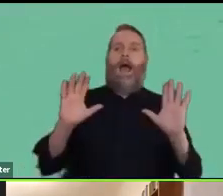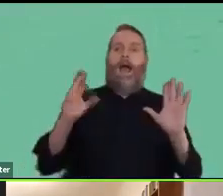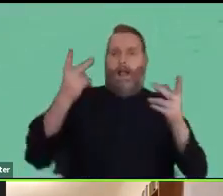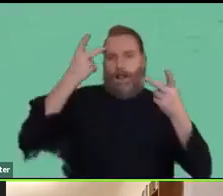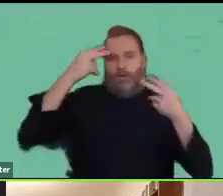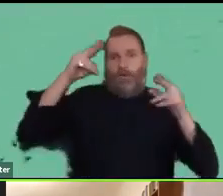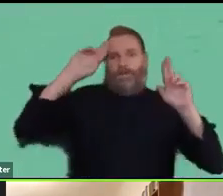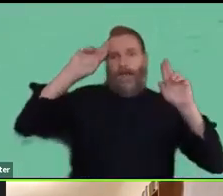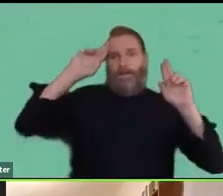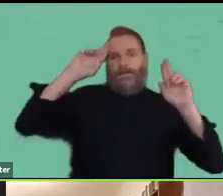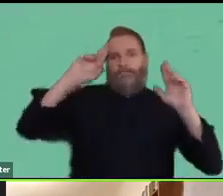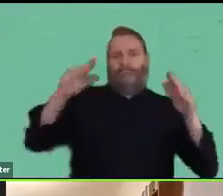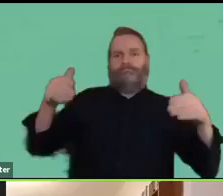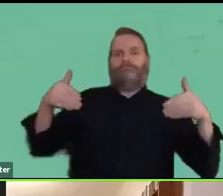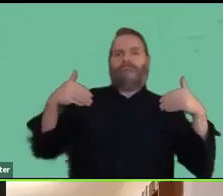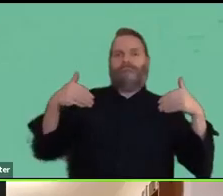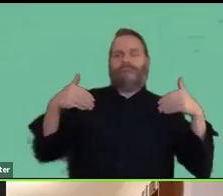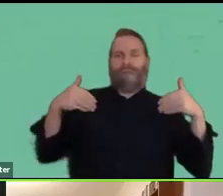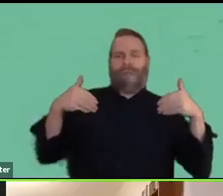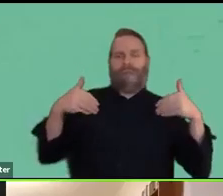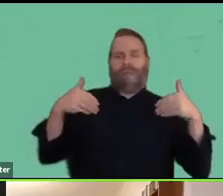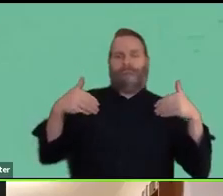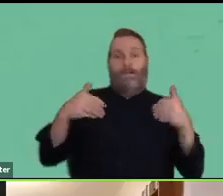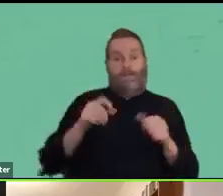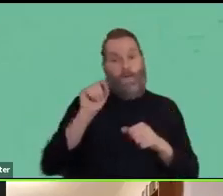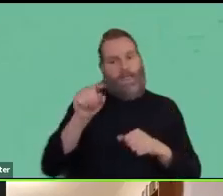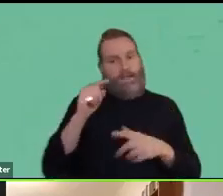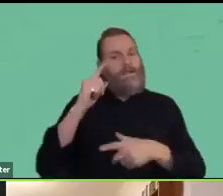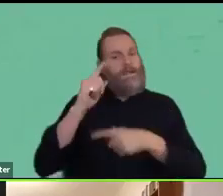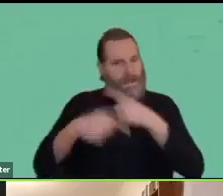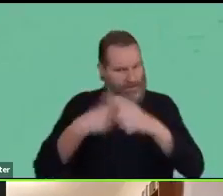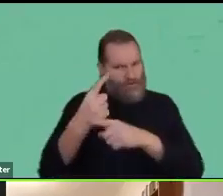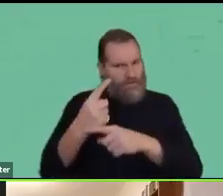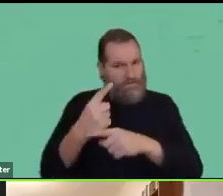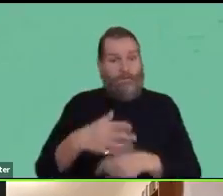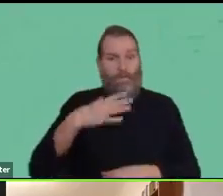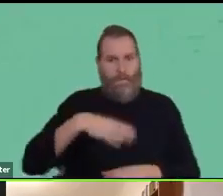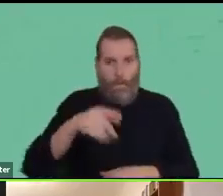so all of those things going into the new year are what we want people to do we'll be coming